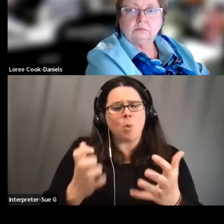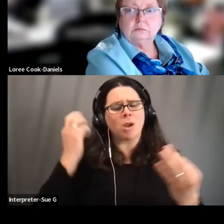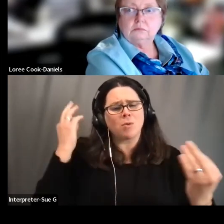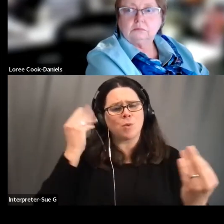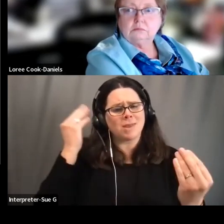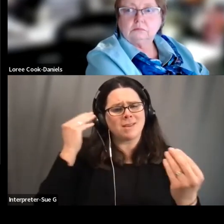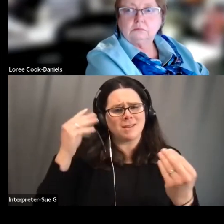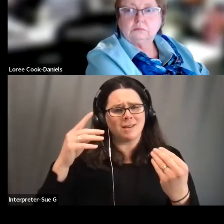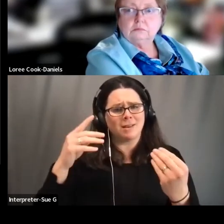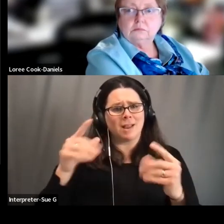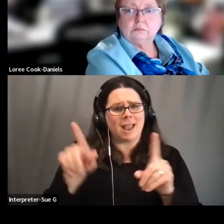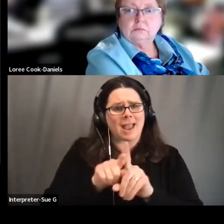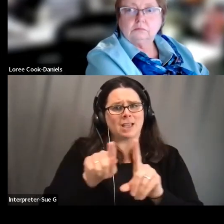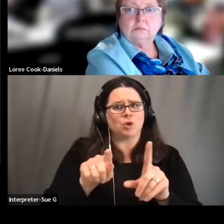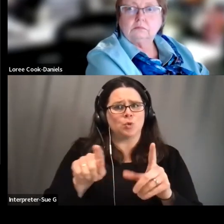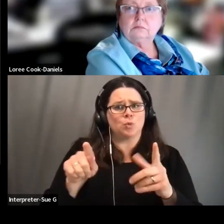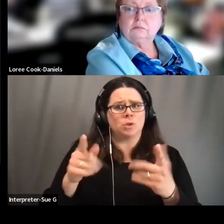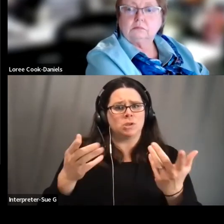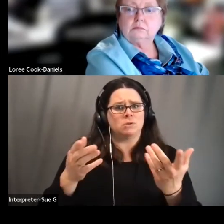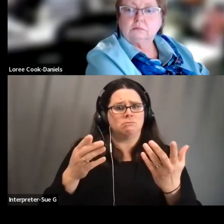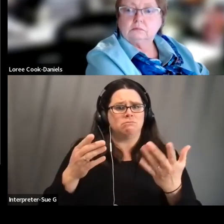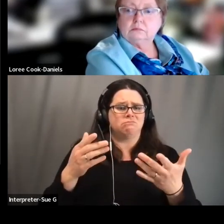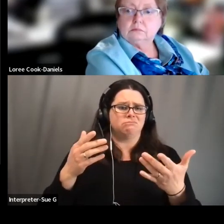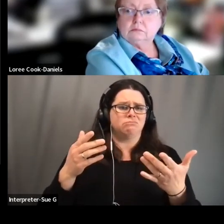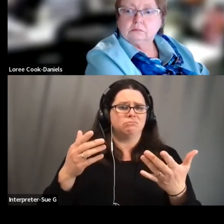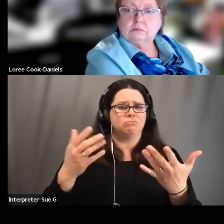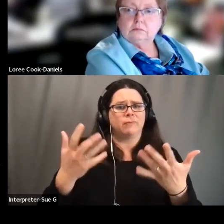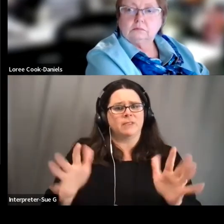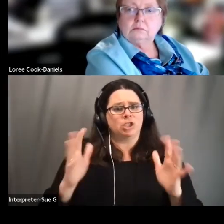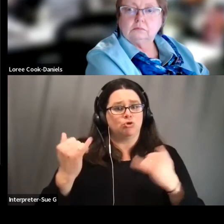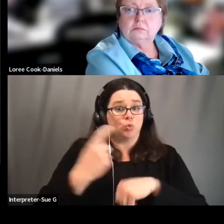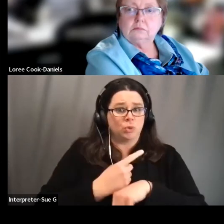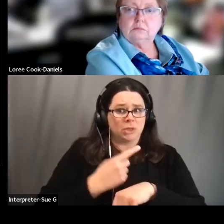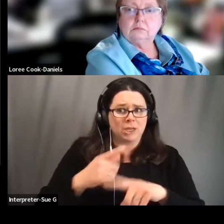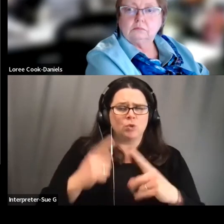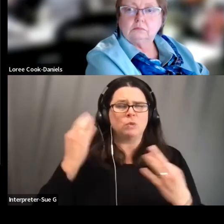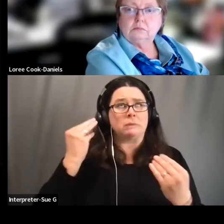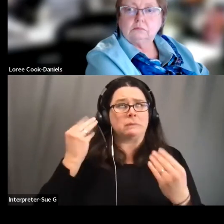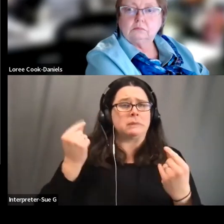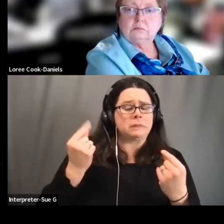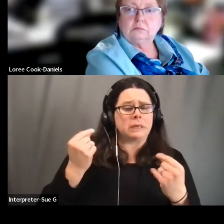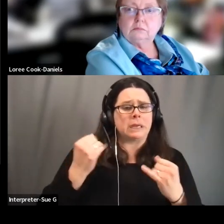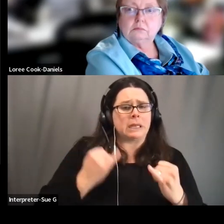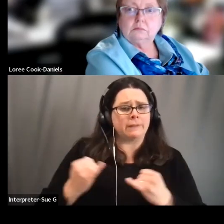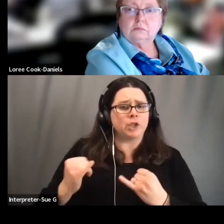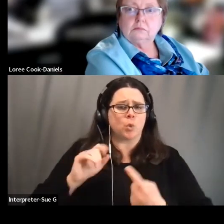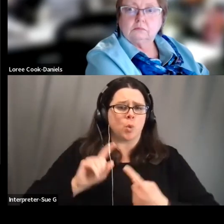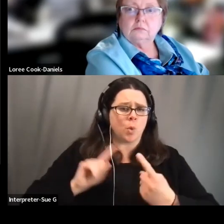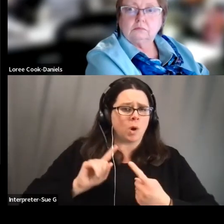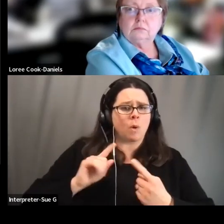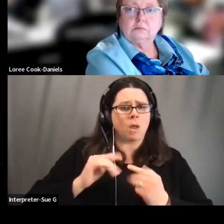as you leave today about what you can do on that individual, one on one level or bigger.